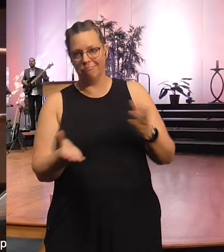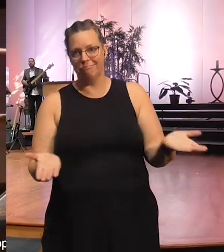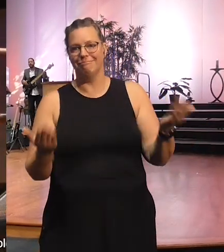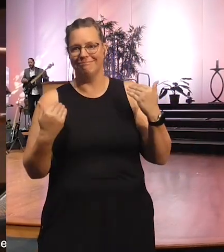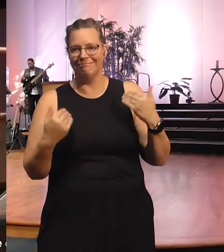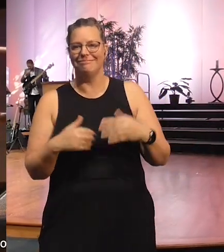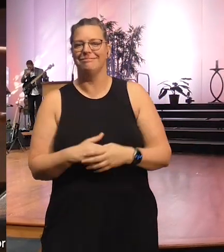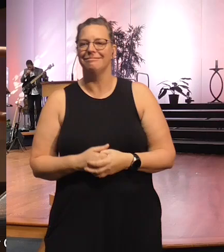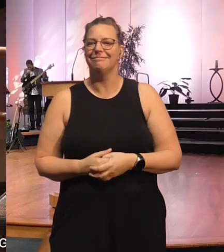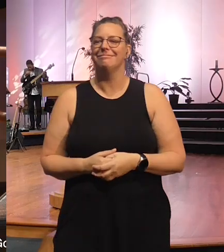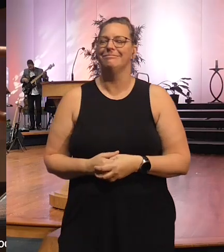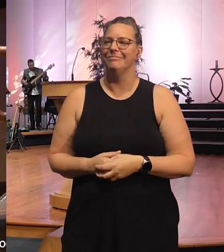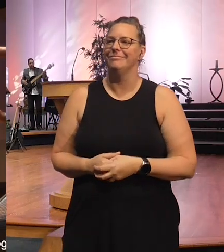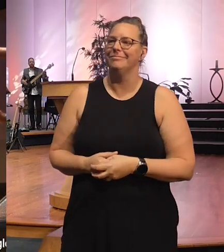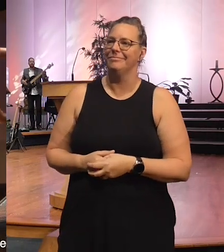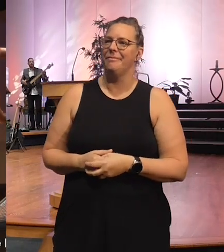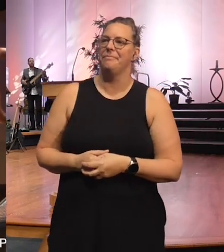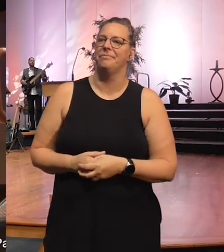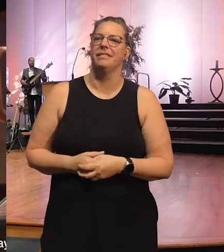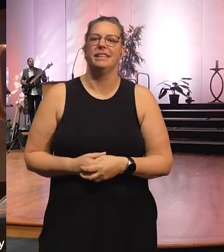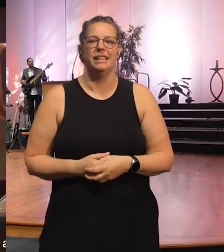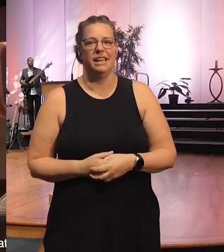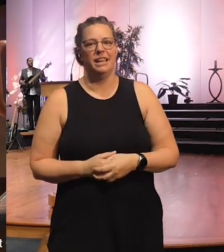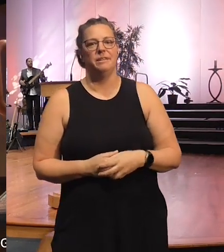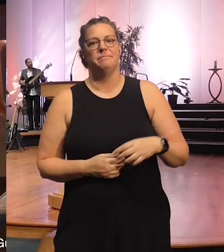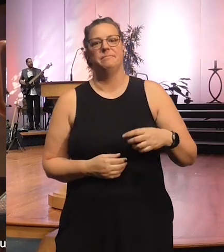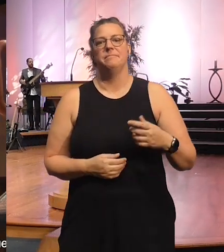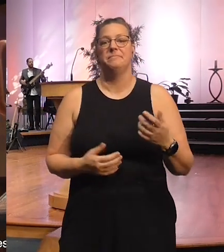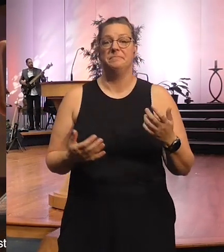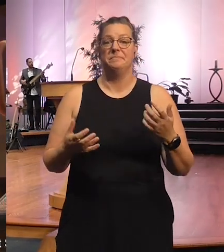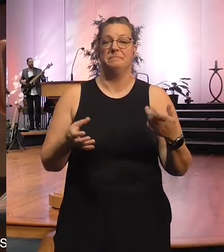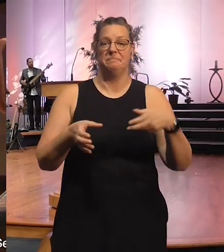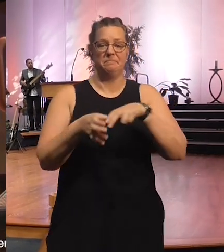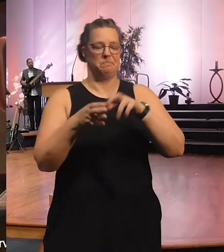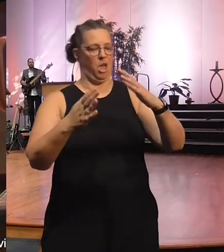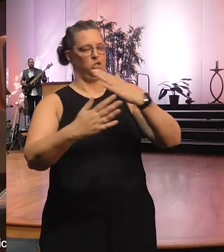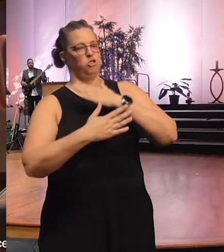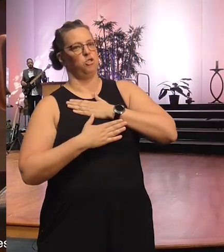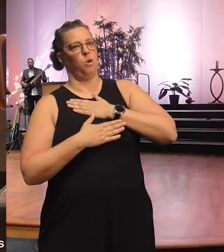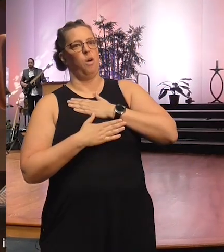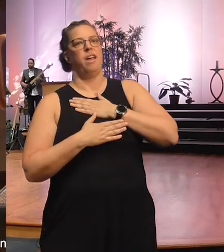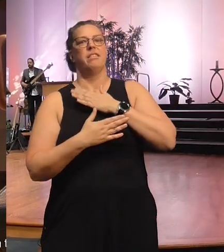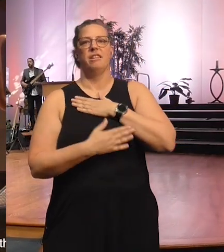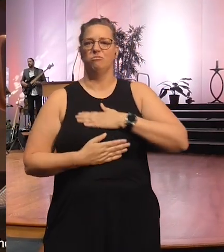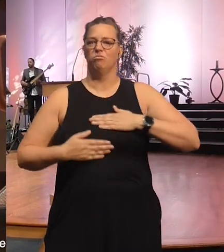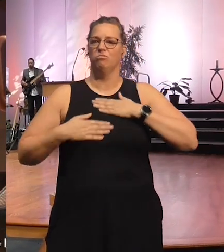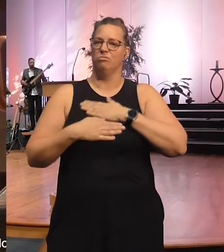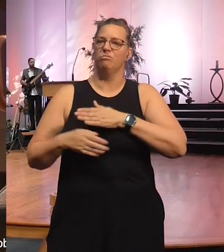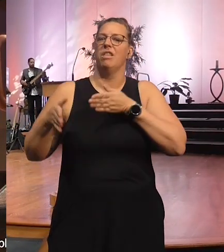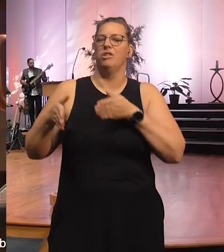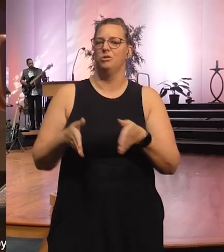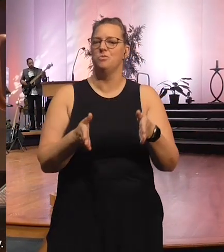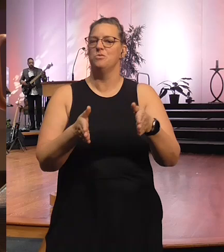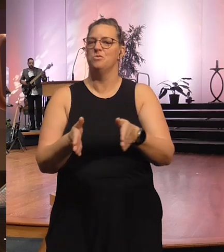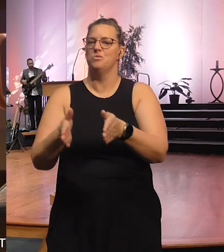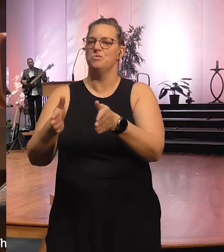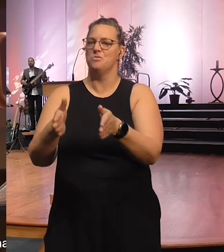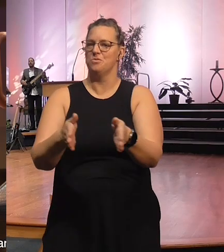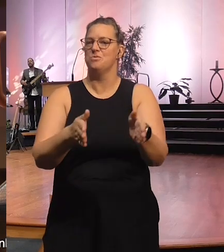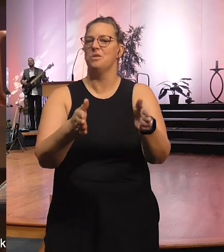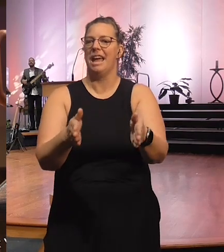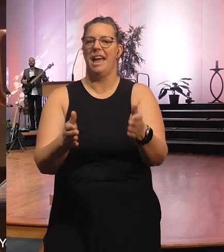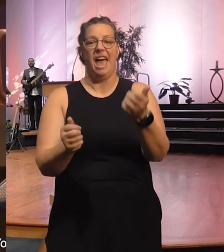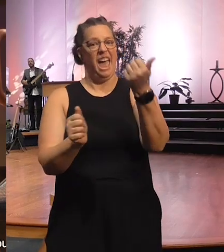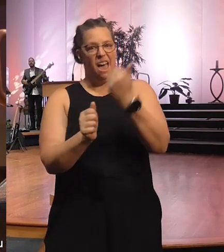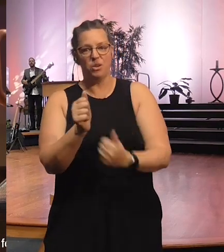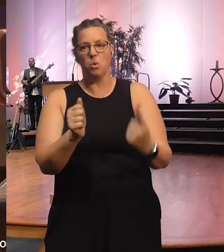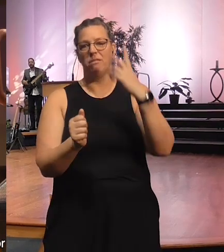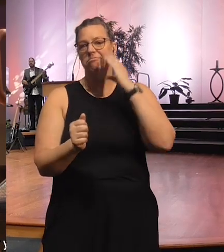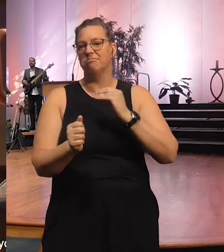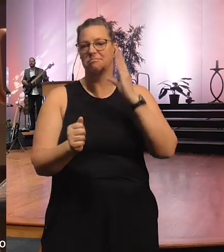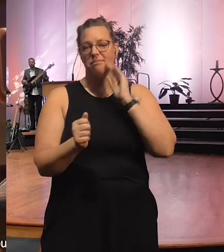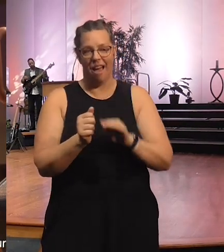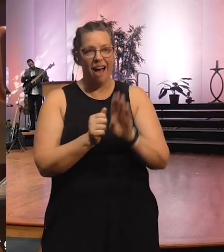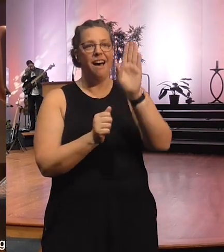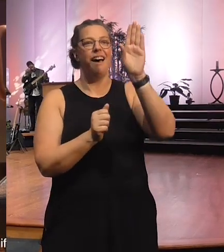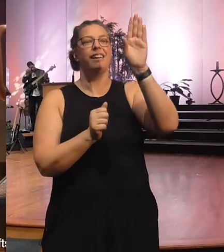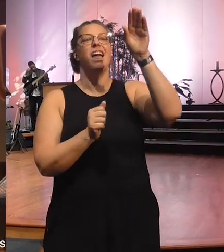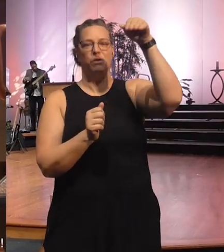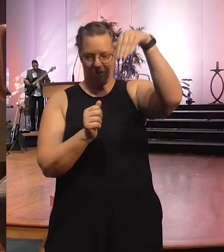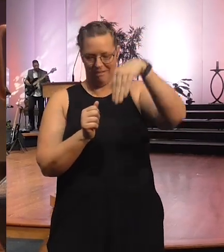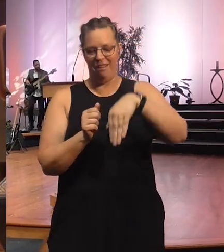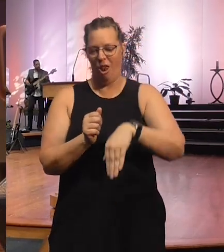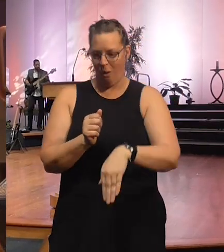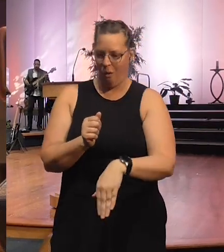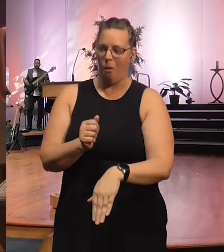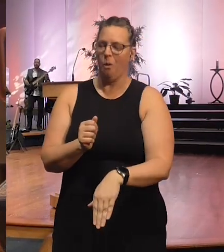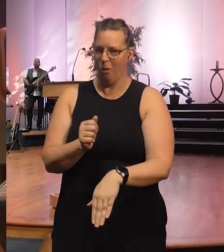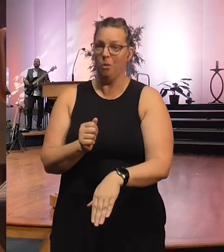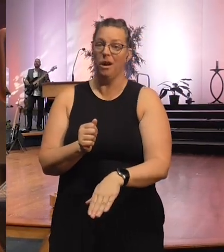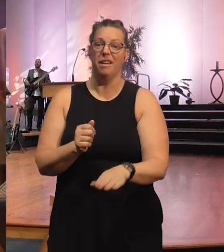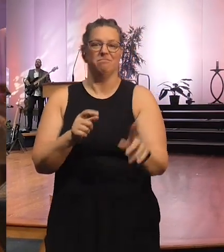go lay back enjoy the show everybody gets high everybody gets slow these